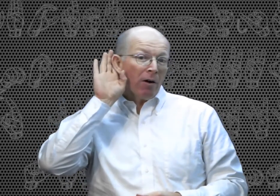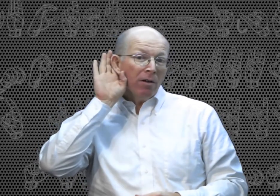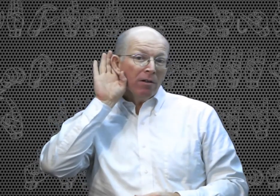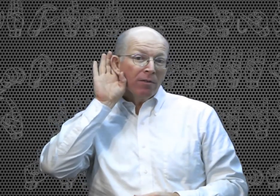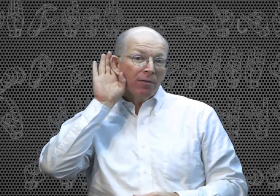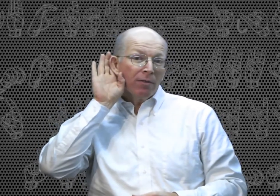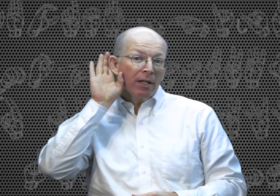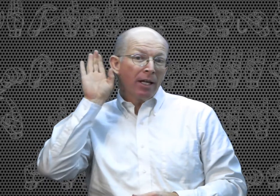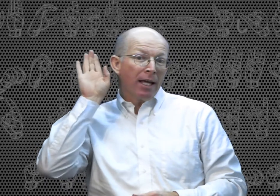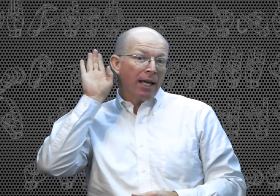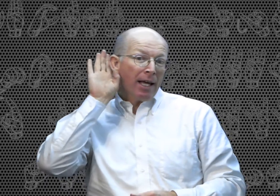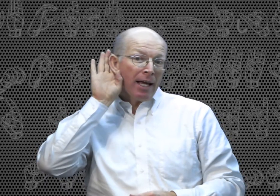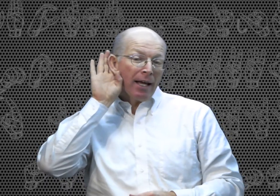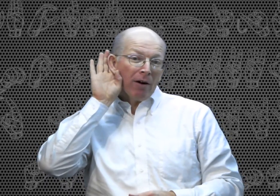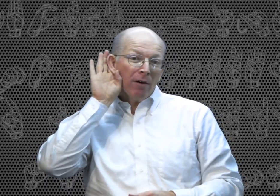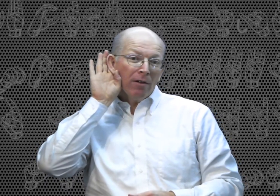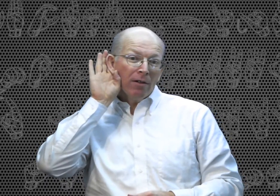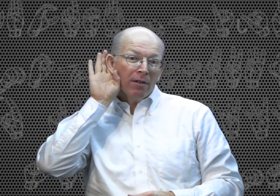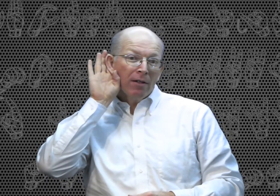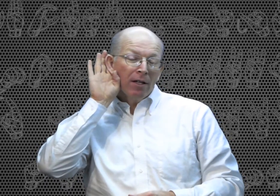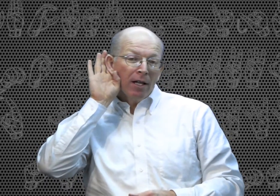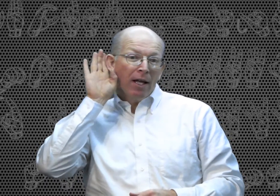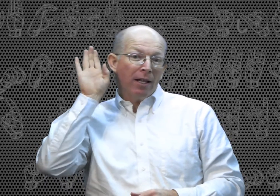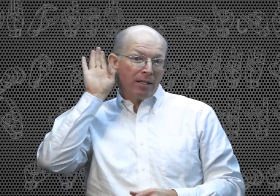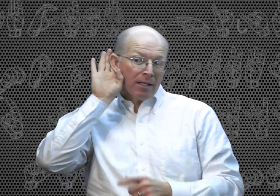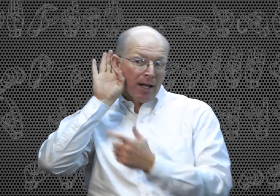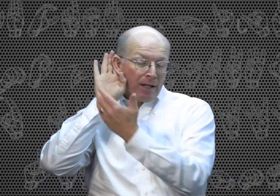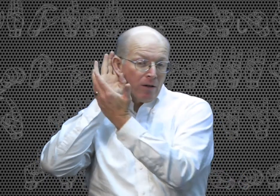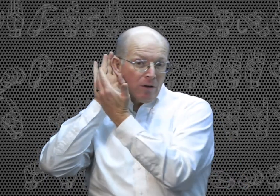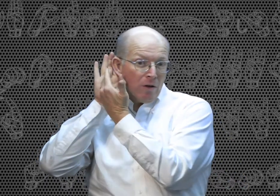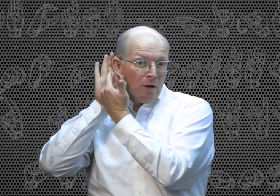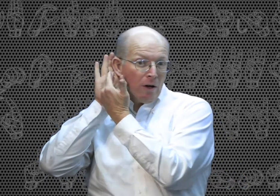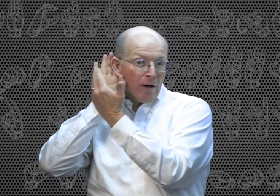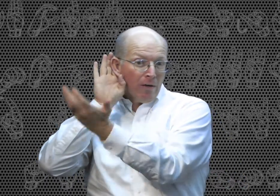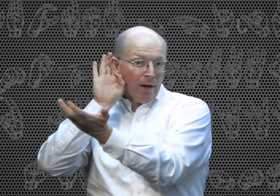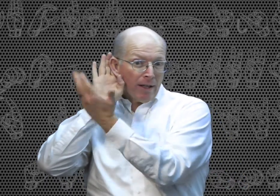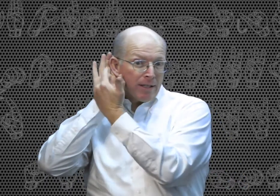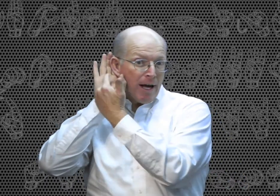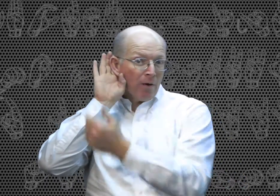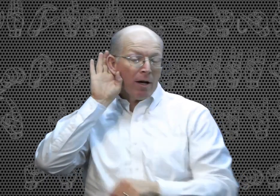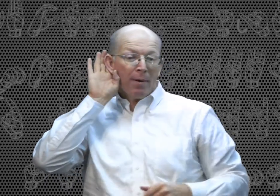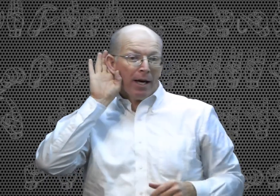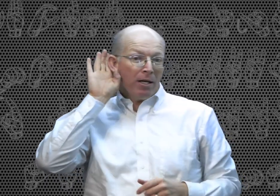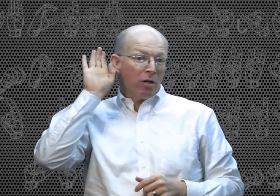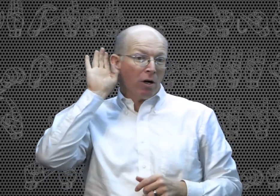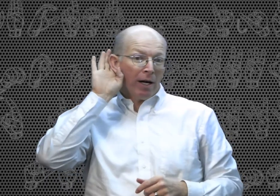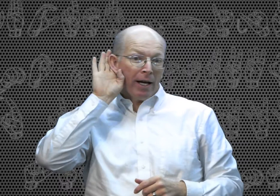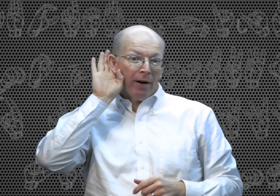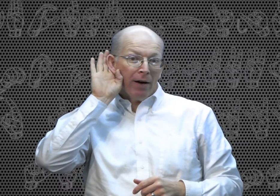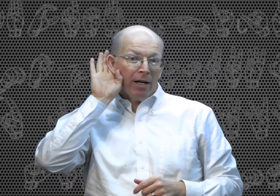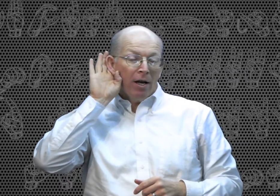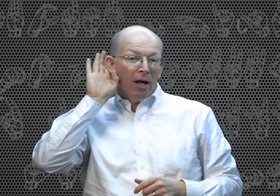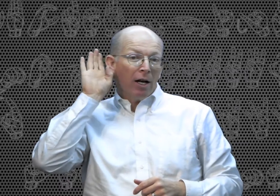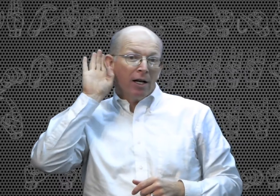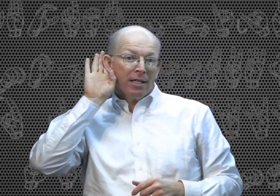HEAR HEAR - And this is like you've got the sound coming in. You are HEARING.